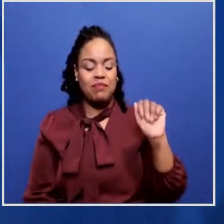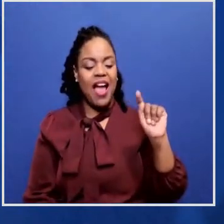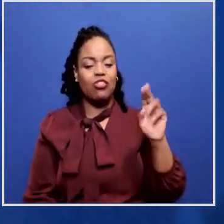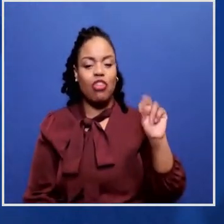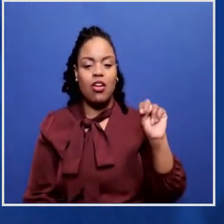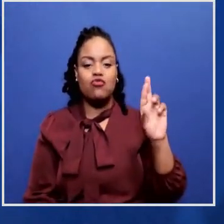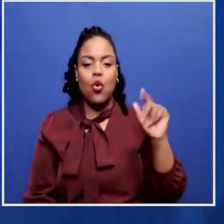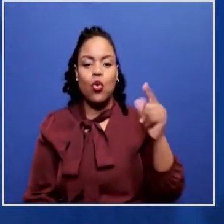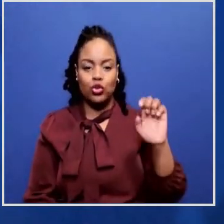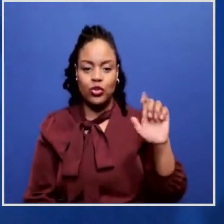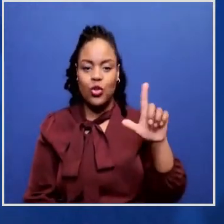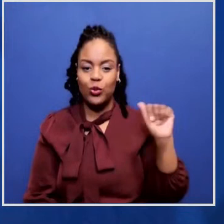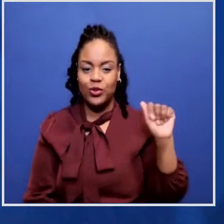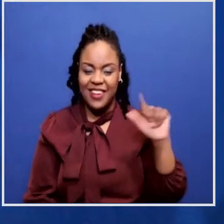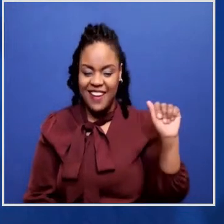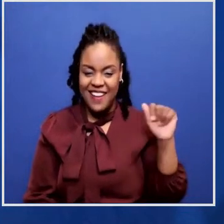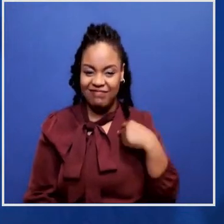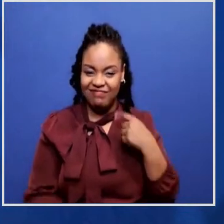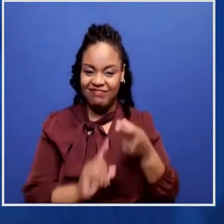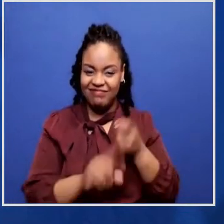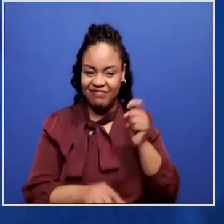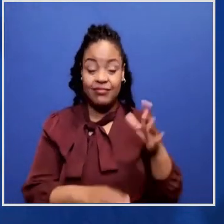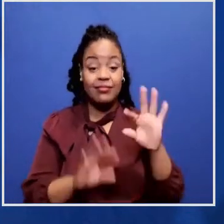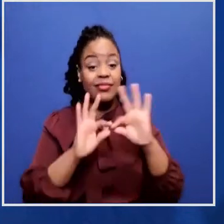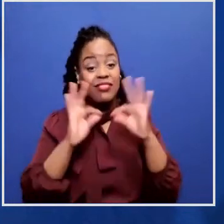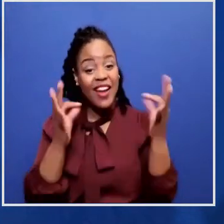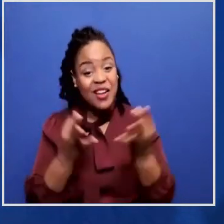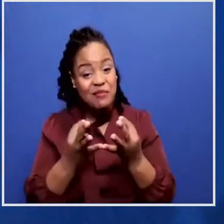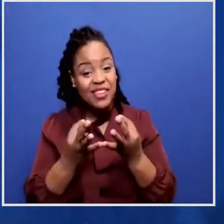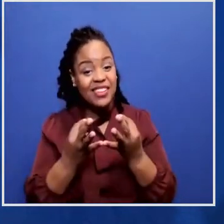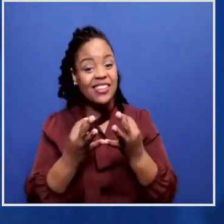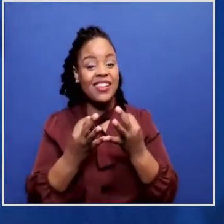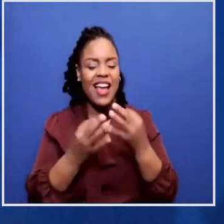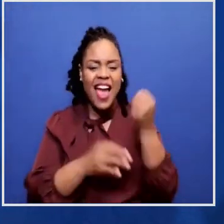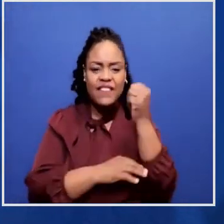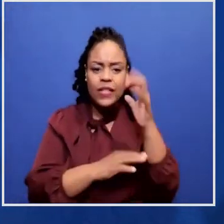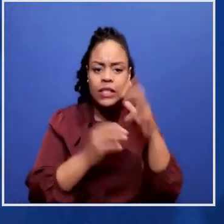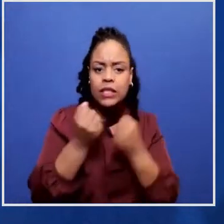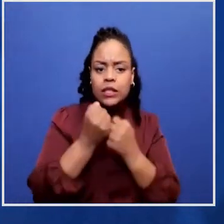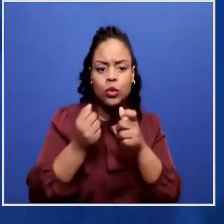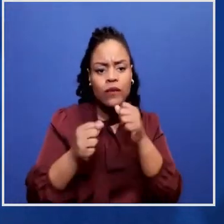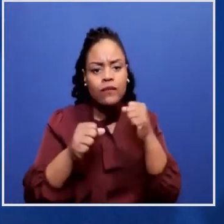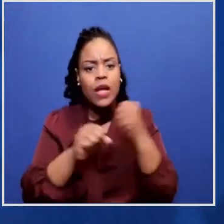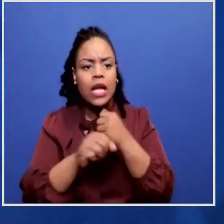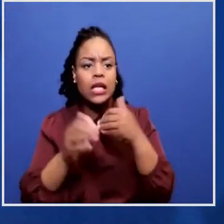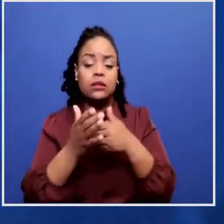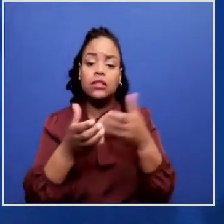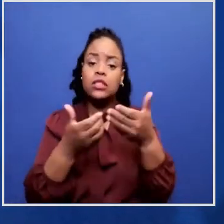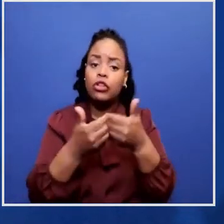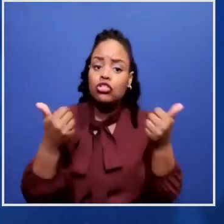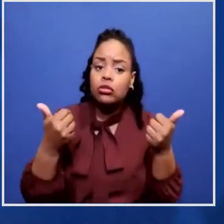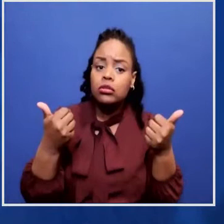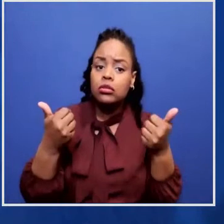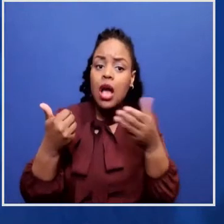OF BATON ROUGE. PART OF A FAMILY THAT FOUGHT